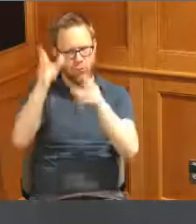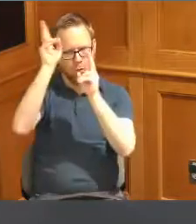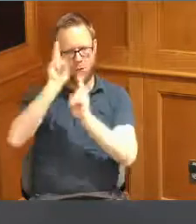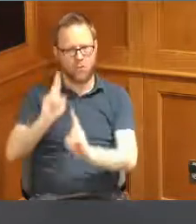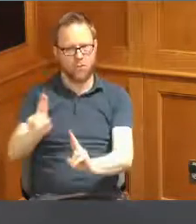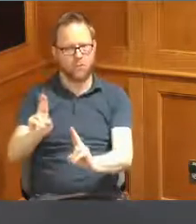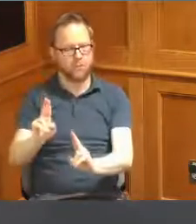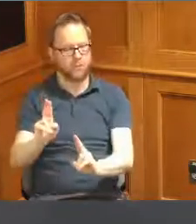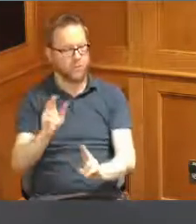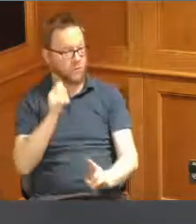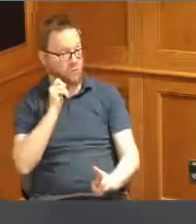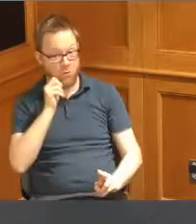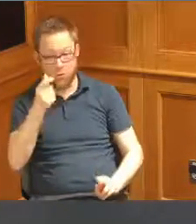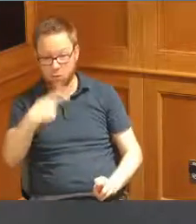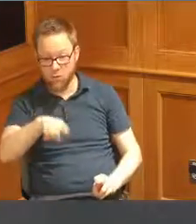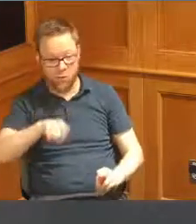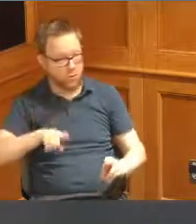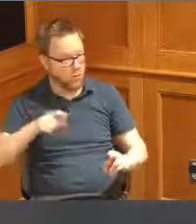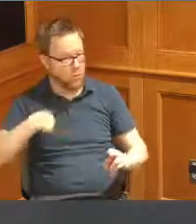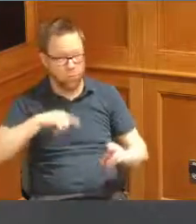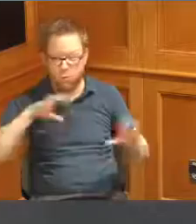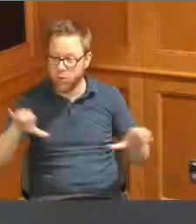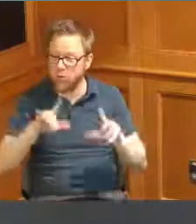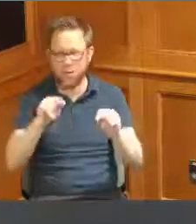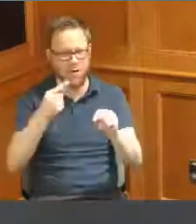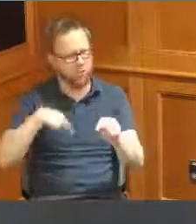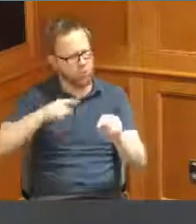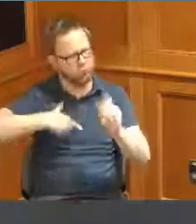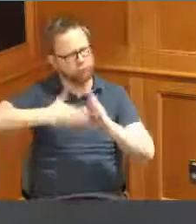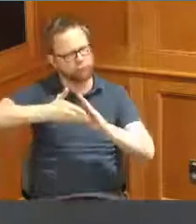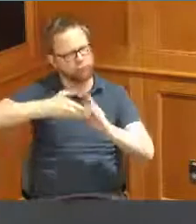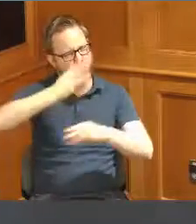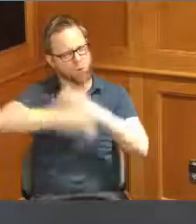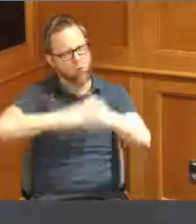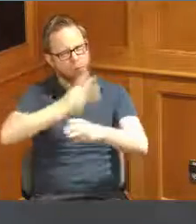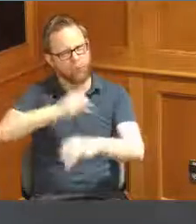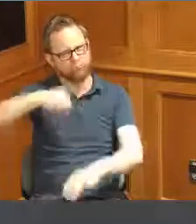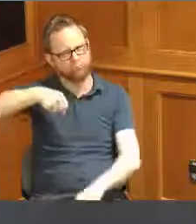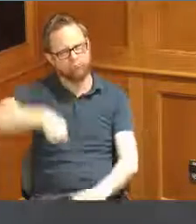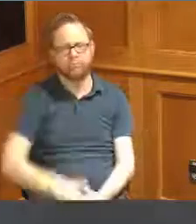we're doing it who run the world girls we're doing it good job thank you all so much